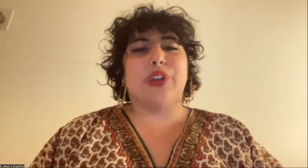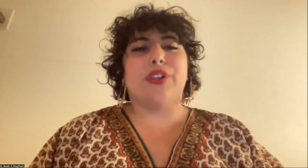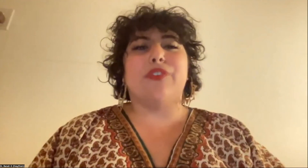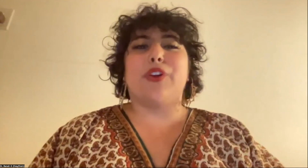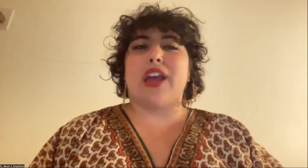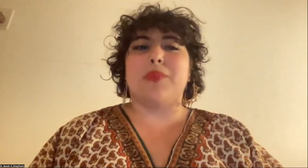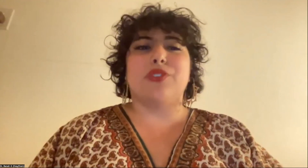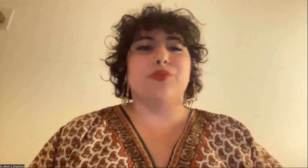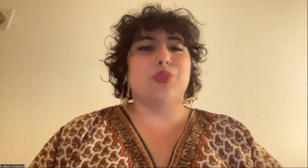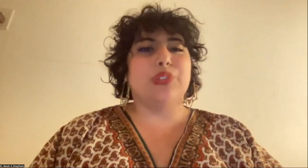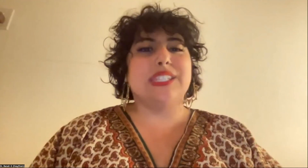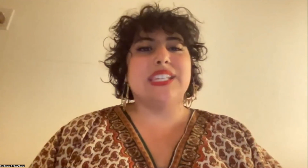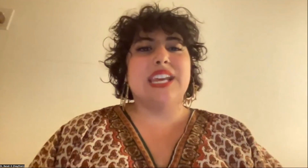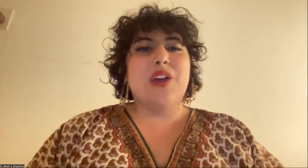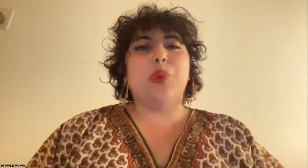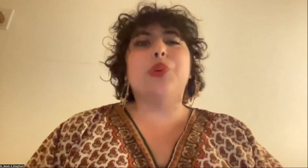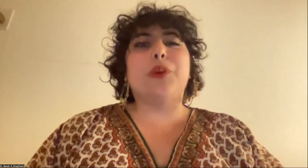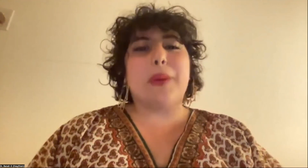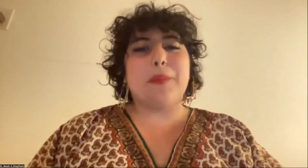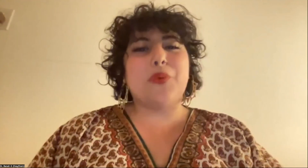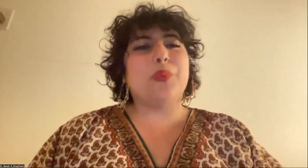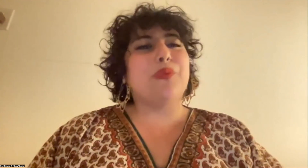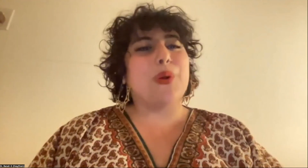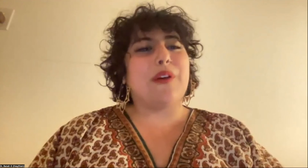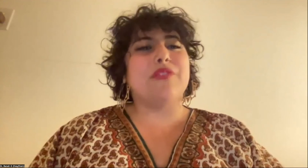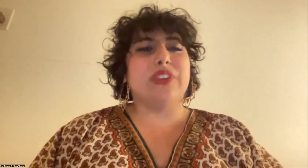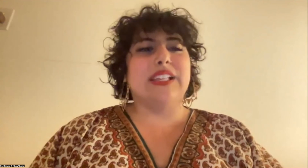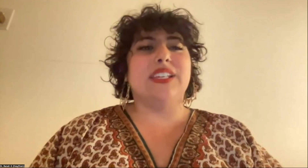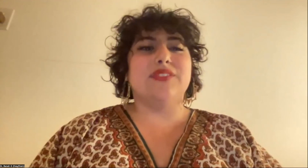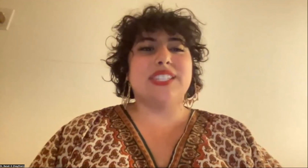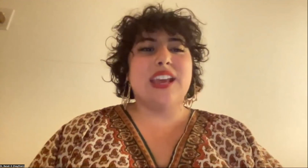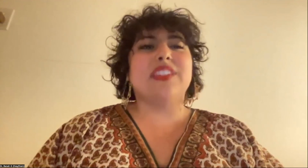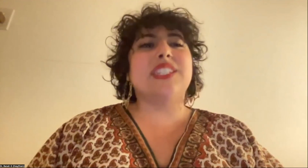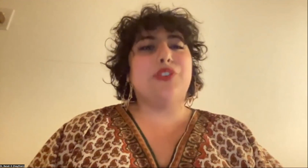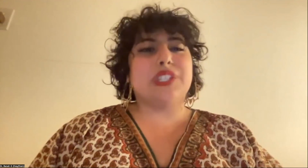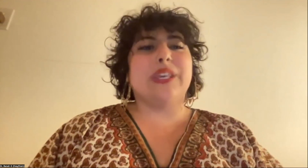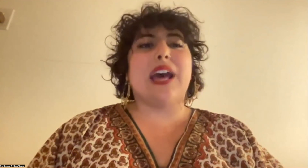soil of our grandmother’s roots. We will remember what we wrote on the fig leaves, the secrets we